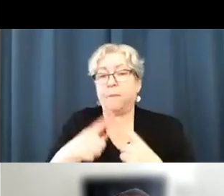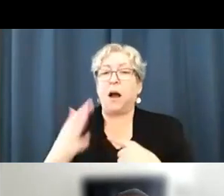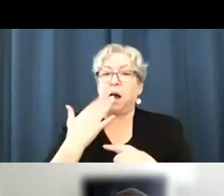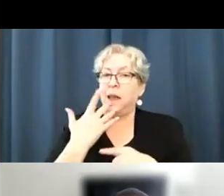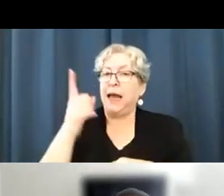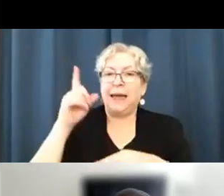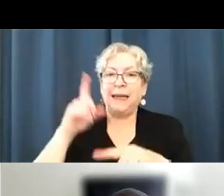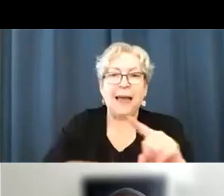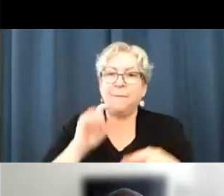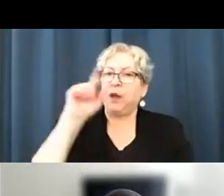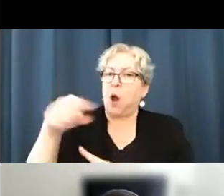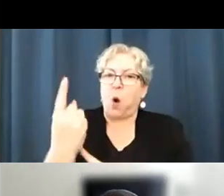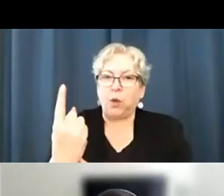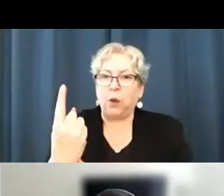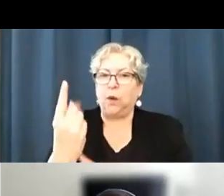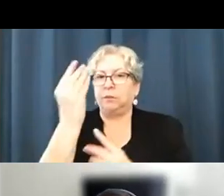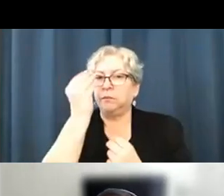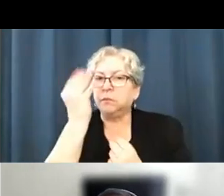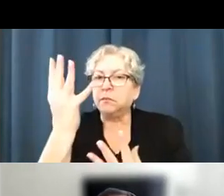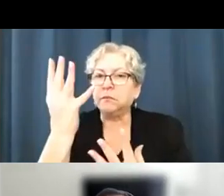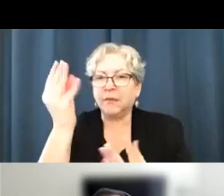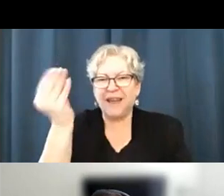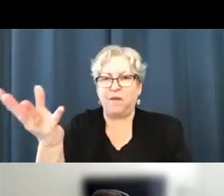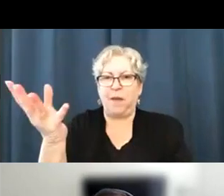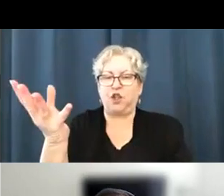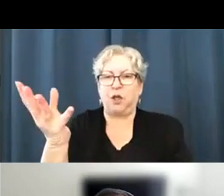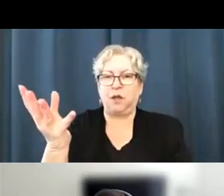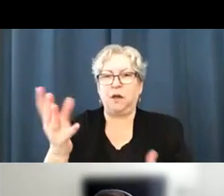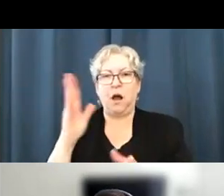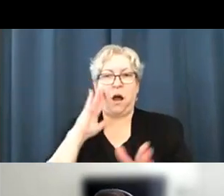the only thing conveying information in an image or on a page.